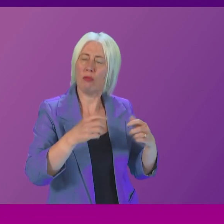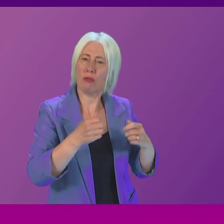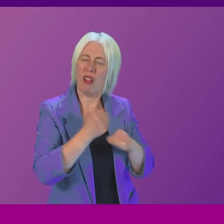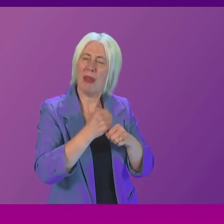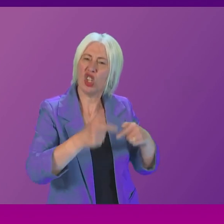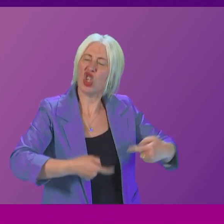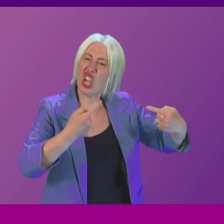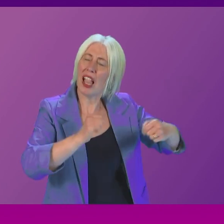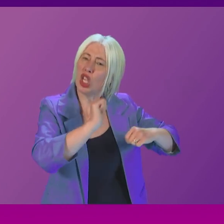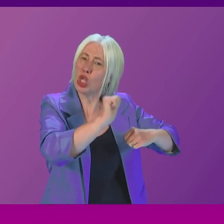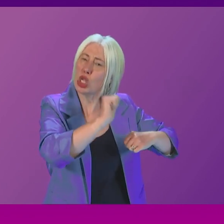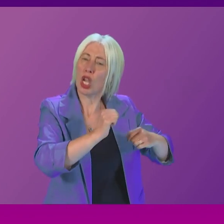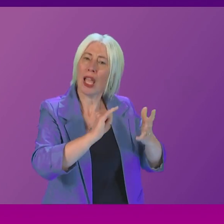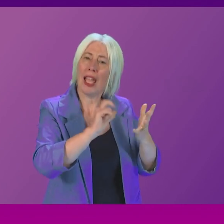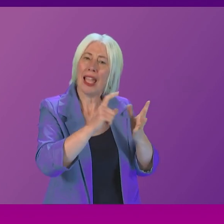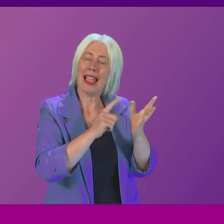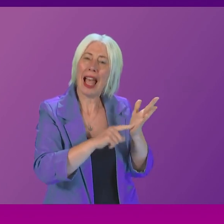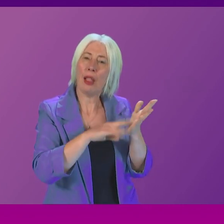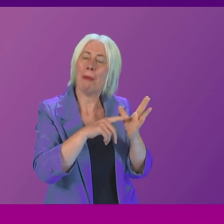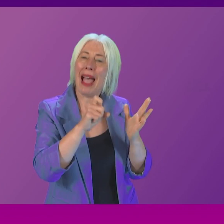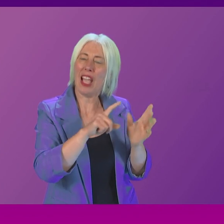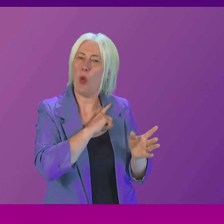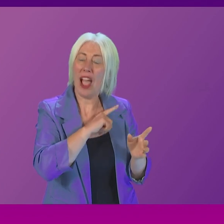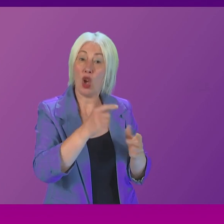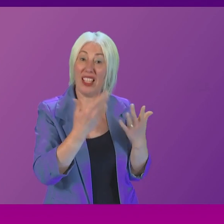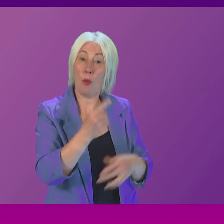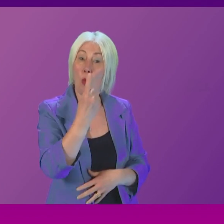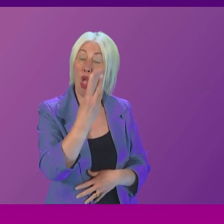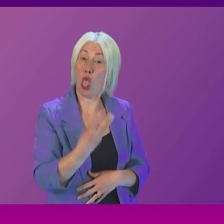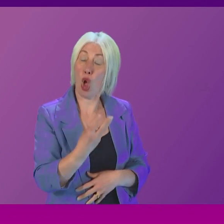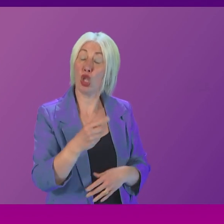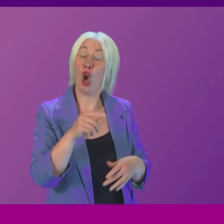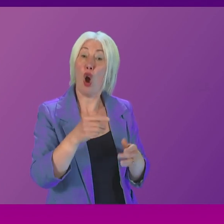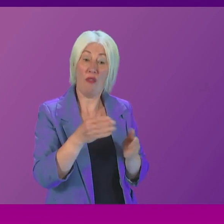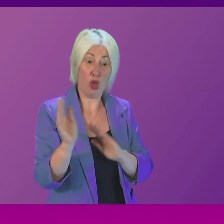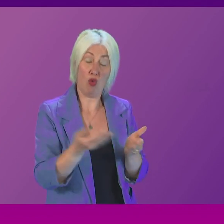that community has already seen a third of its services cancelled during the past year?